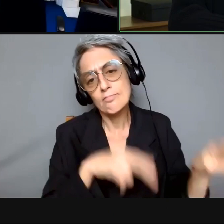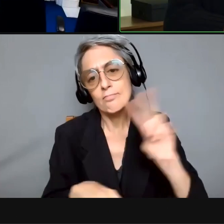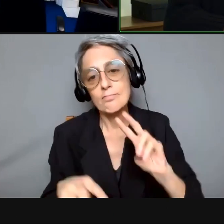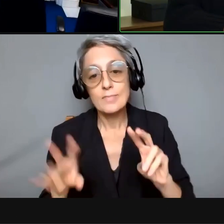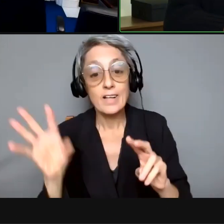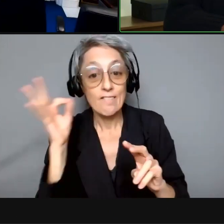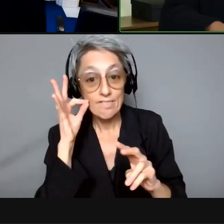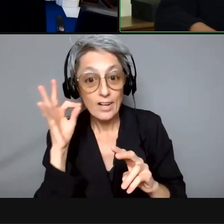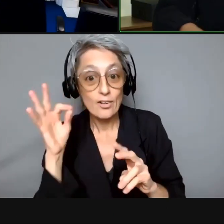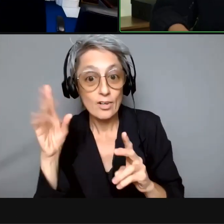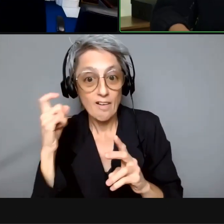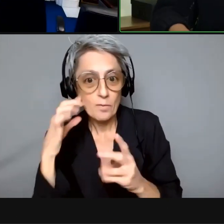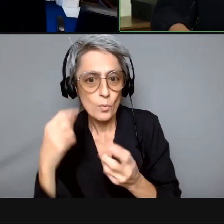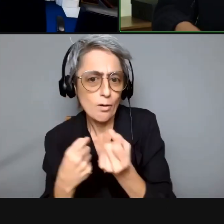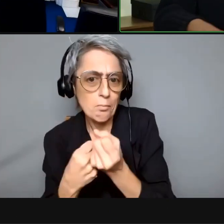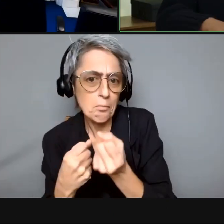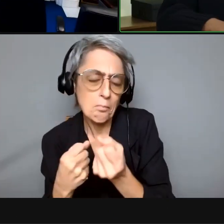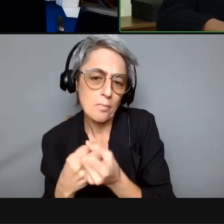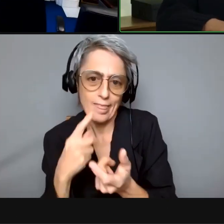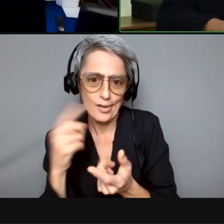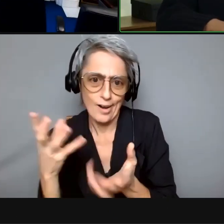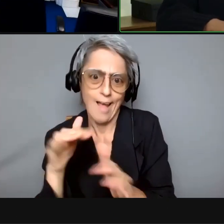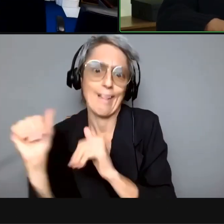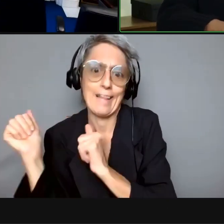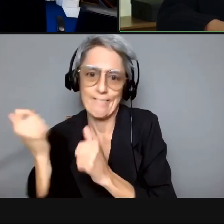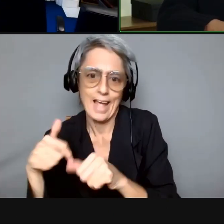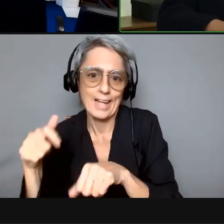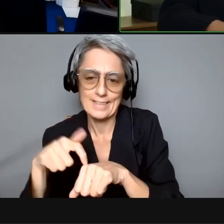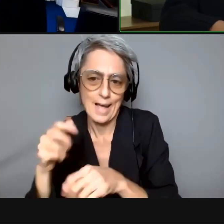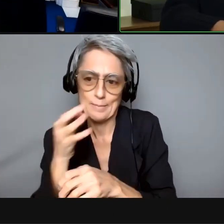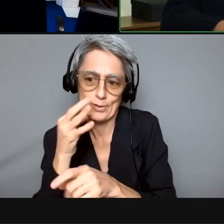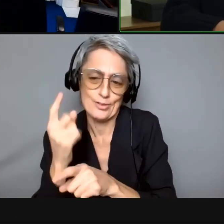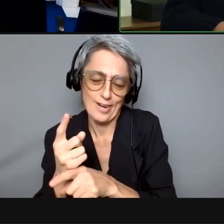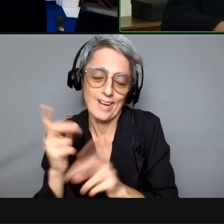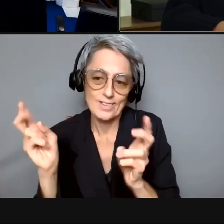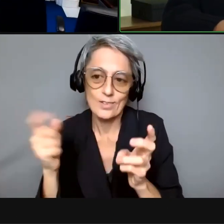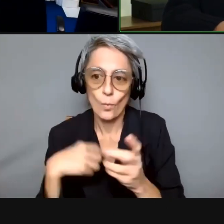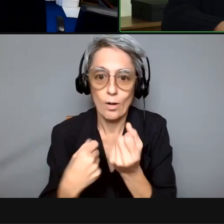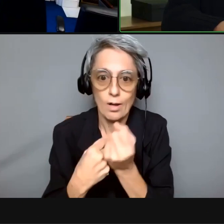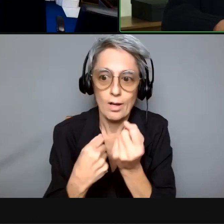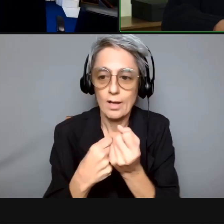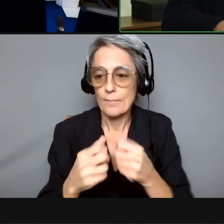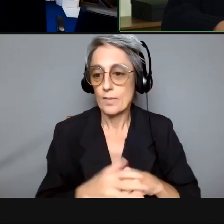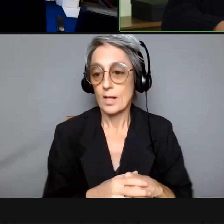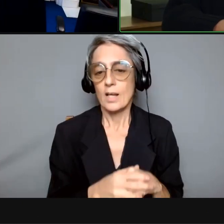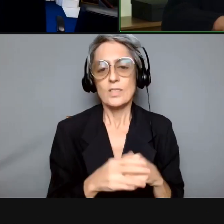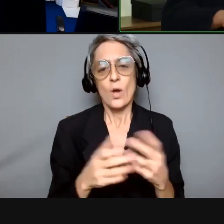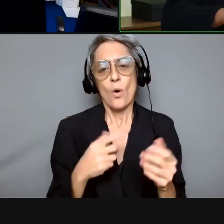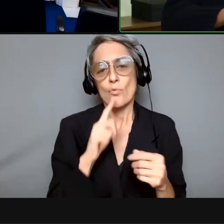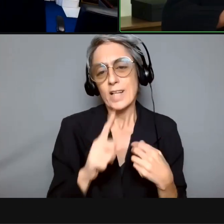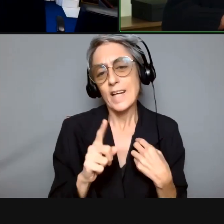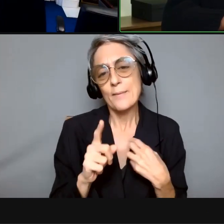And so it was it was less about the money needed and more about